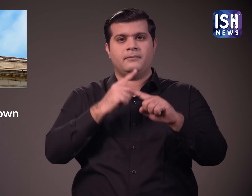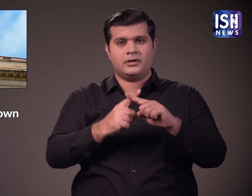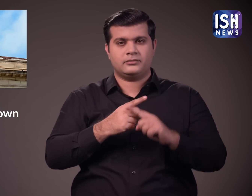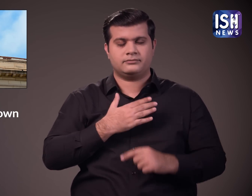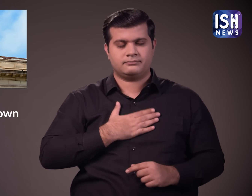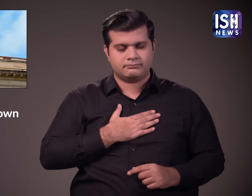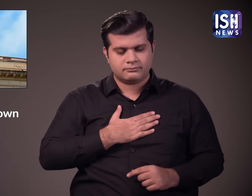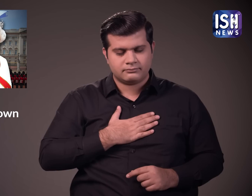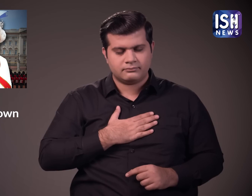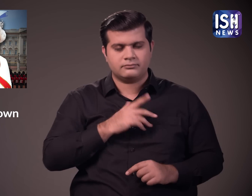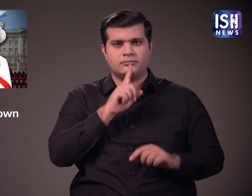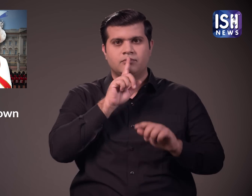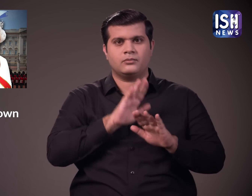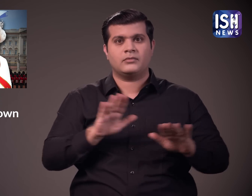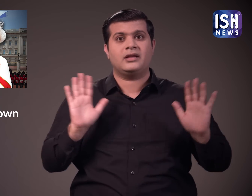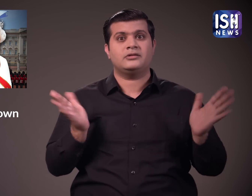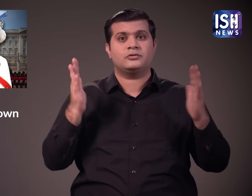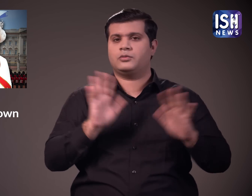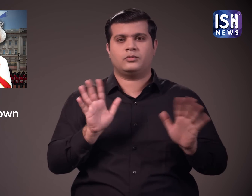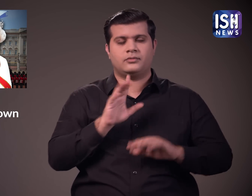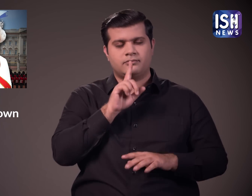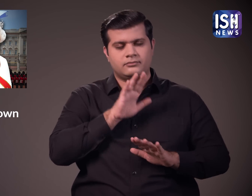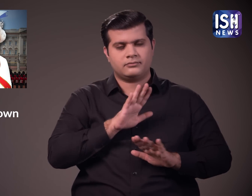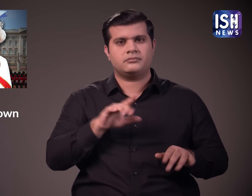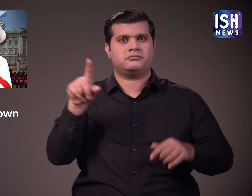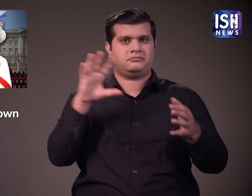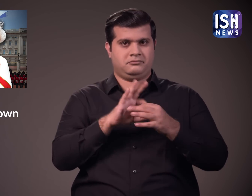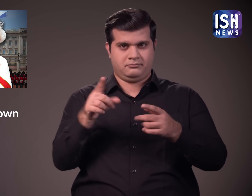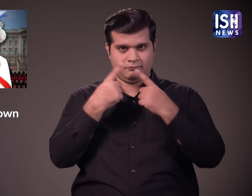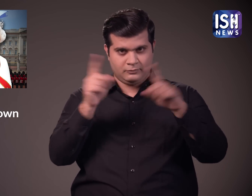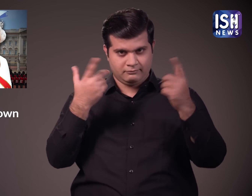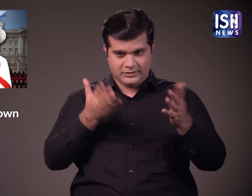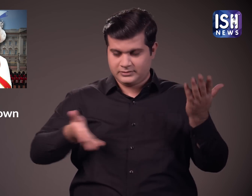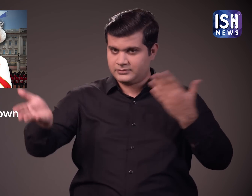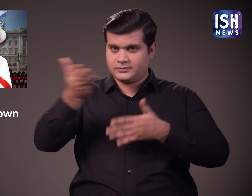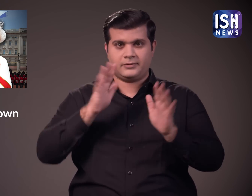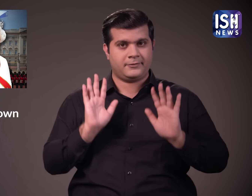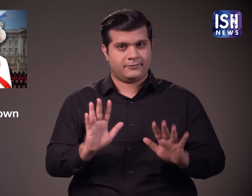Also, during mourning period, there will be no celebration in the country.